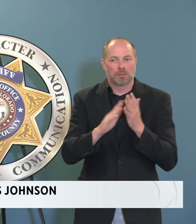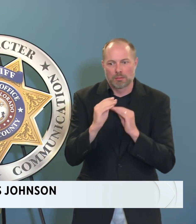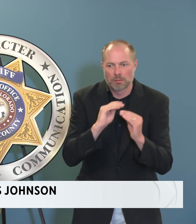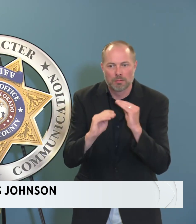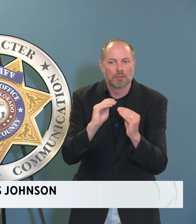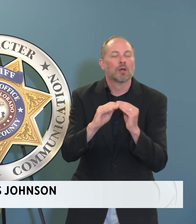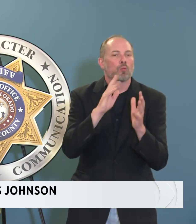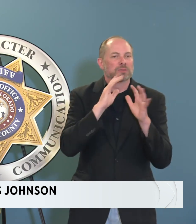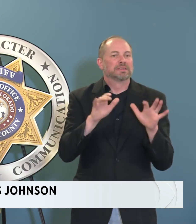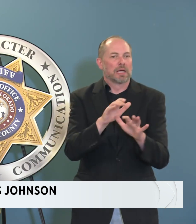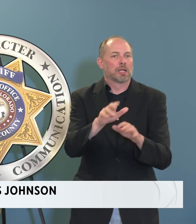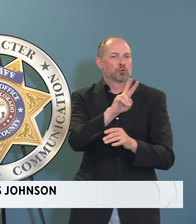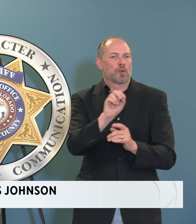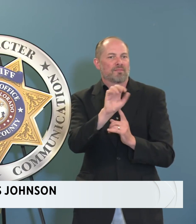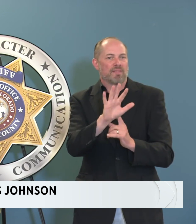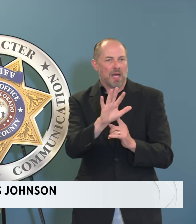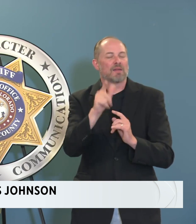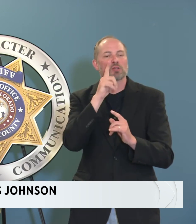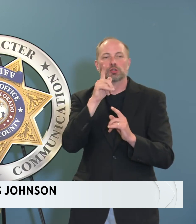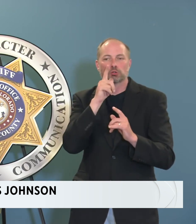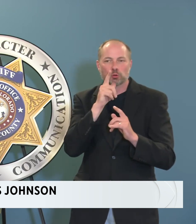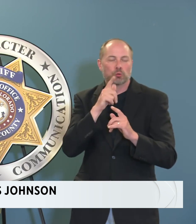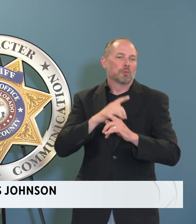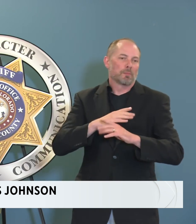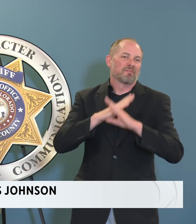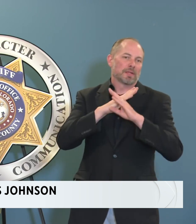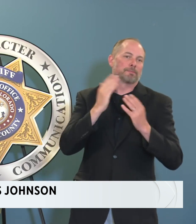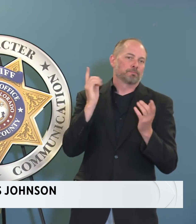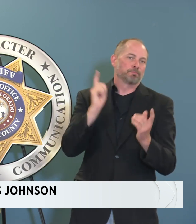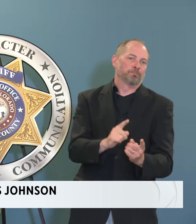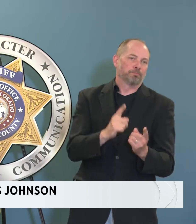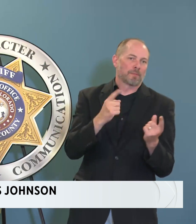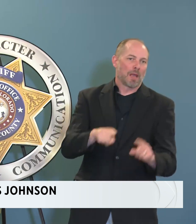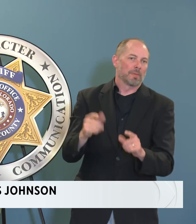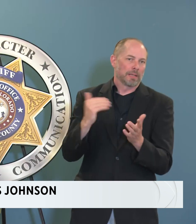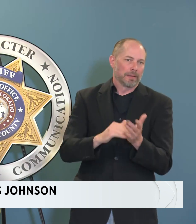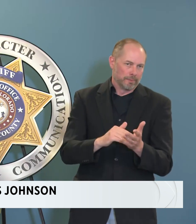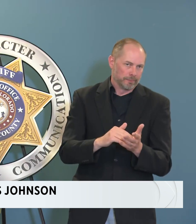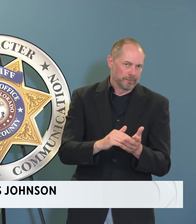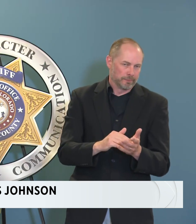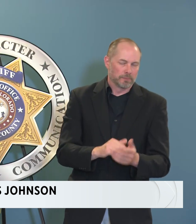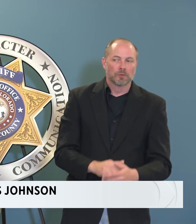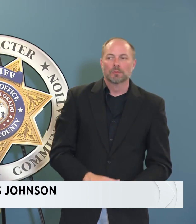VENT FROM AN UNDERGROUND COOL FIRE. THE SIGNIFICANT AMOUNT OF